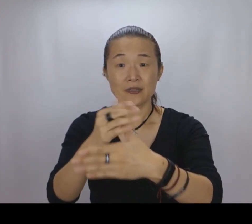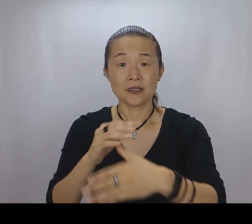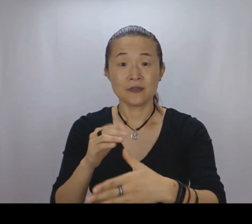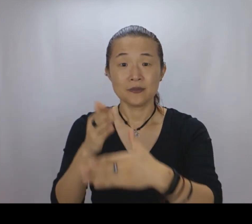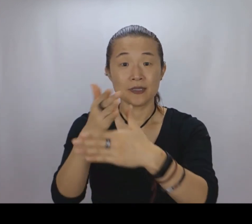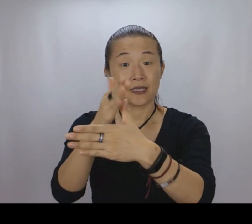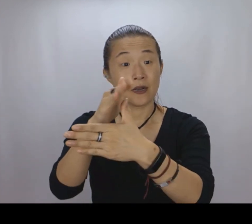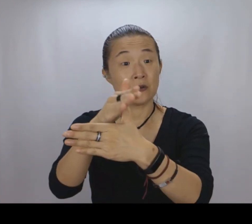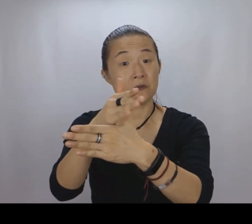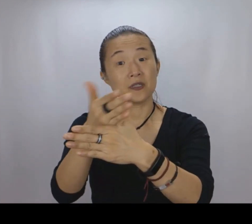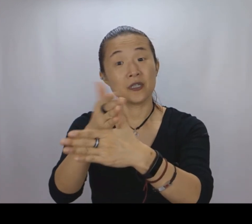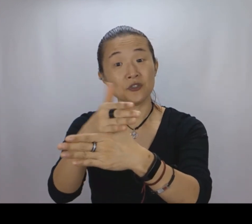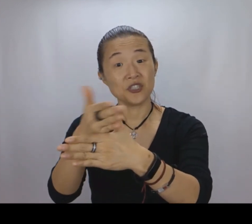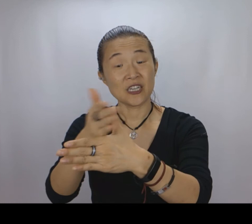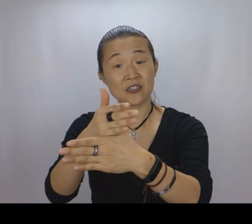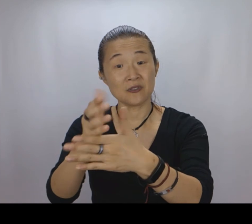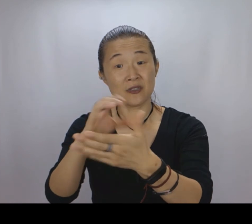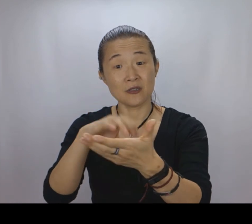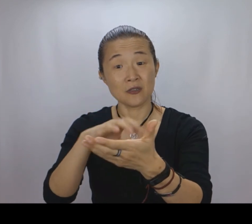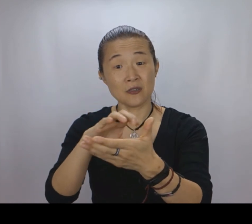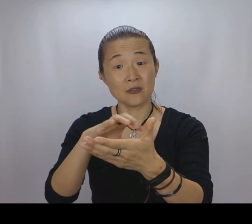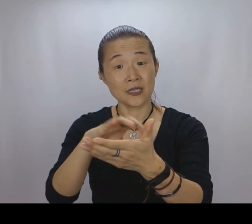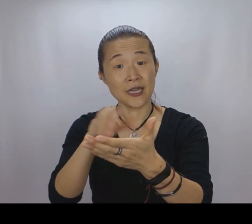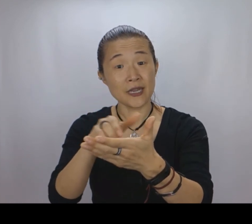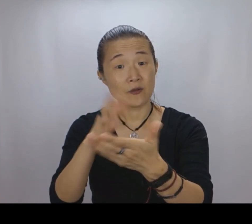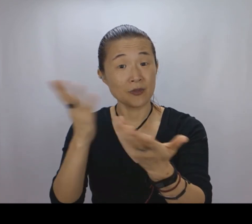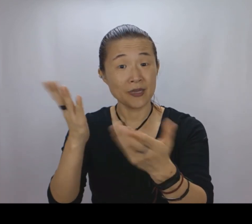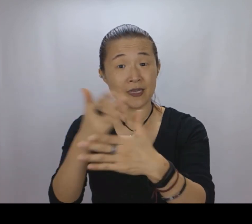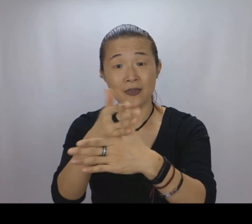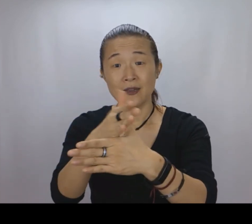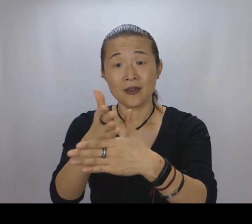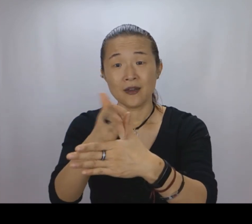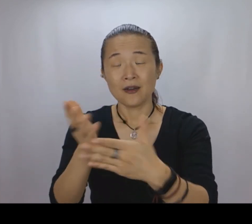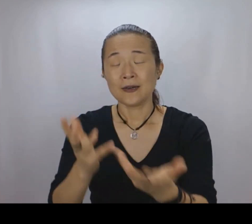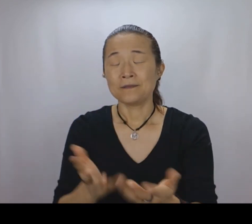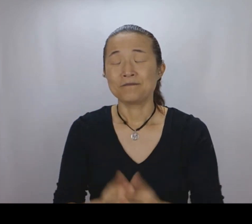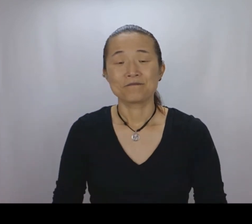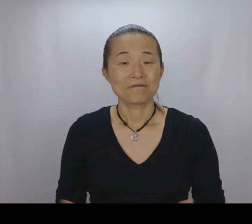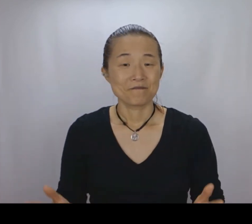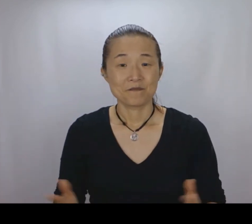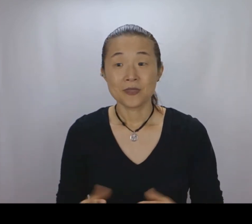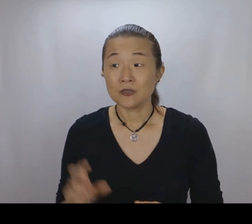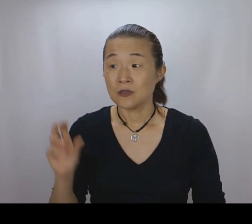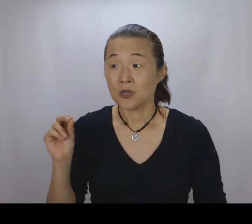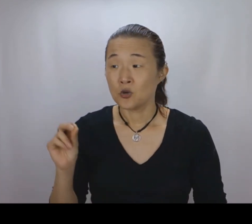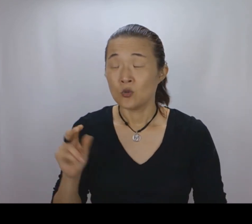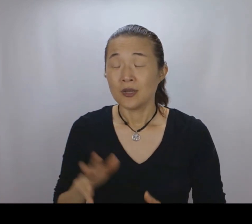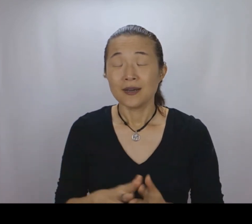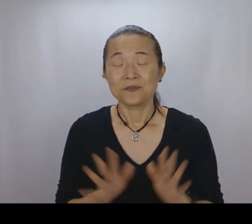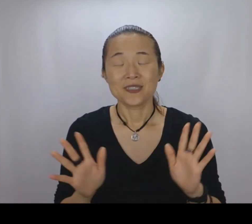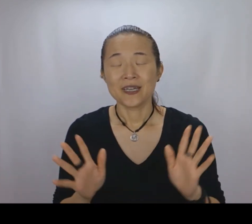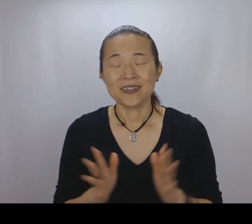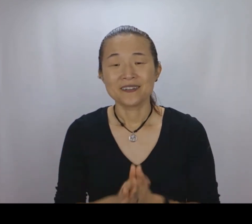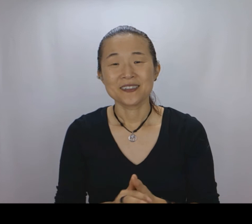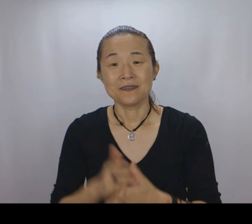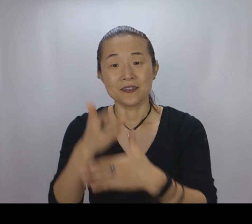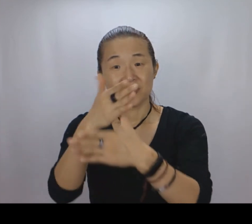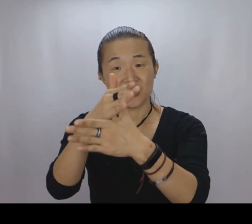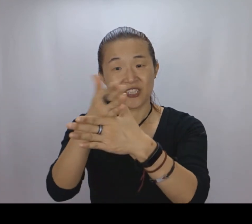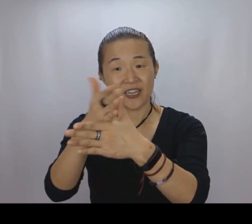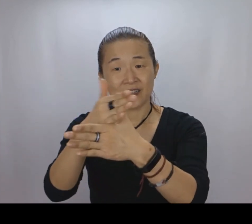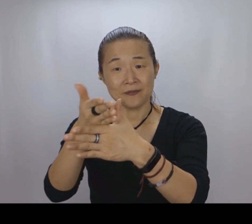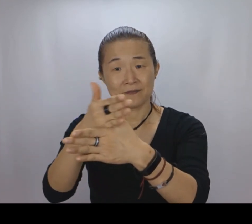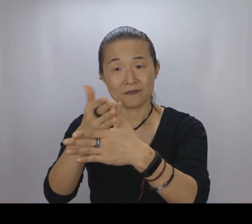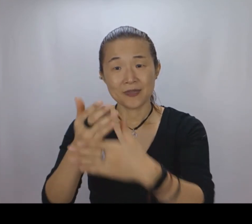so you can say, "Oh can you share the the cake with me?" "No" Kidding. So, share.